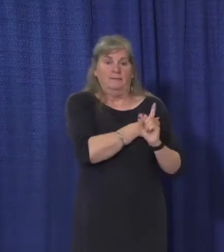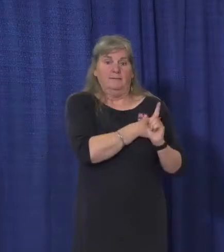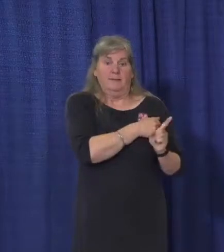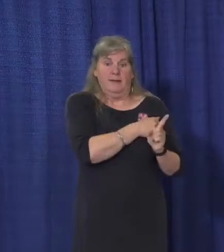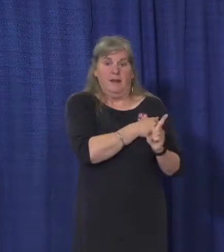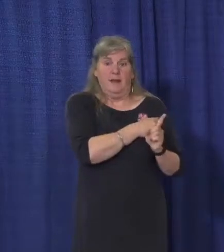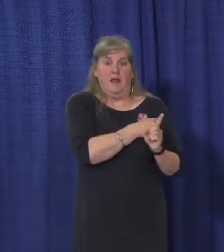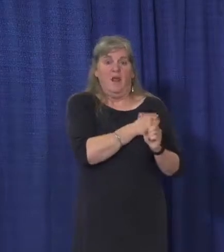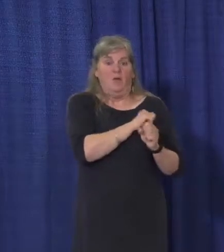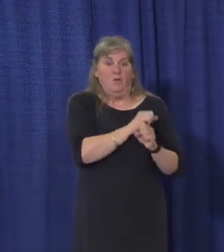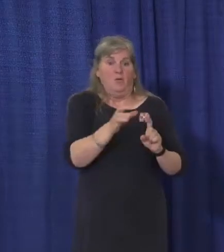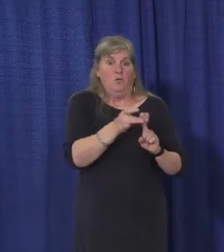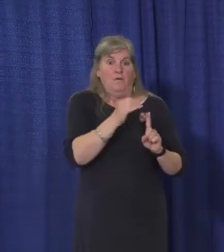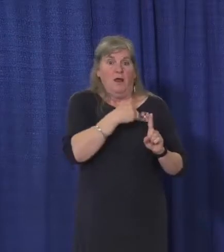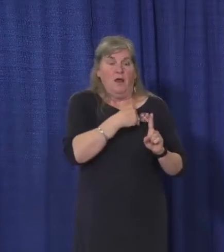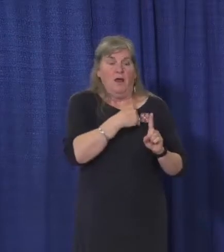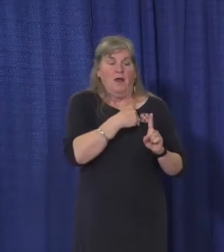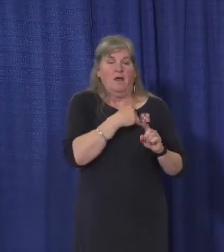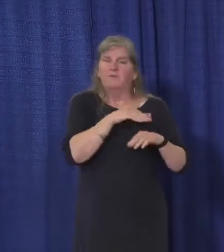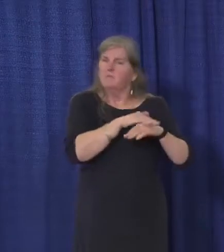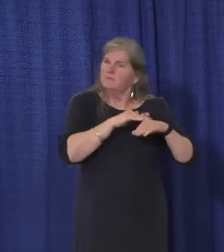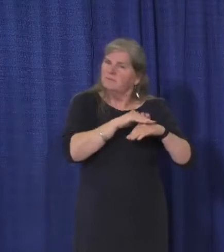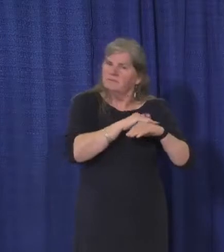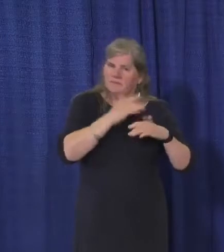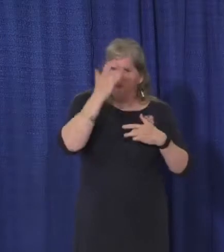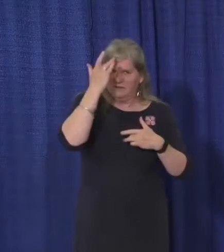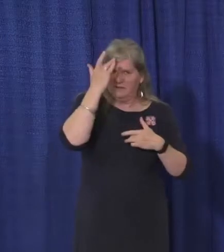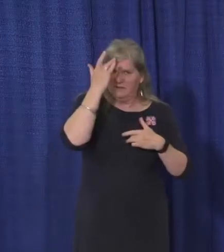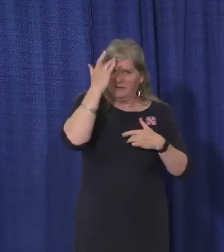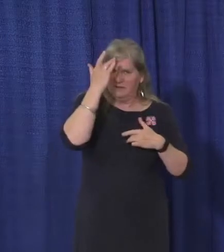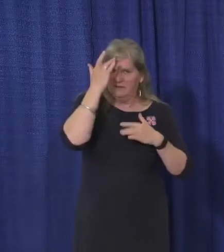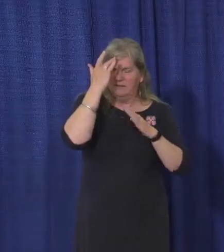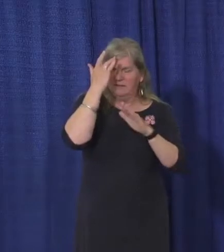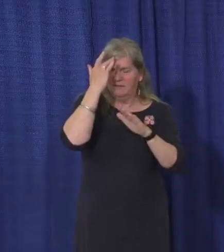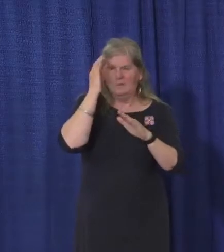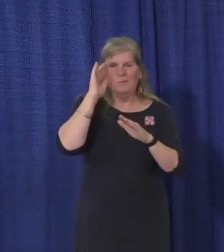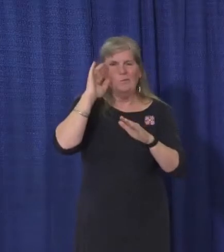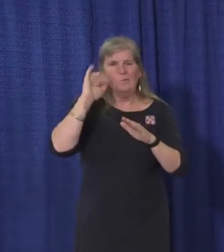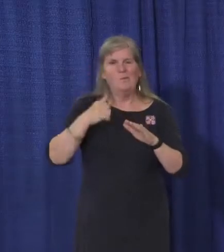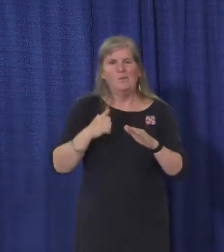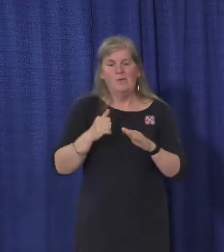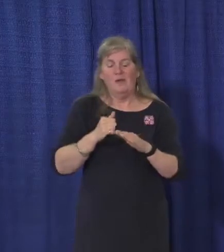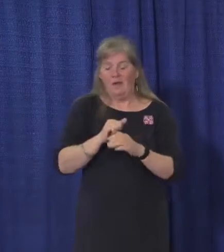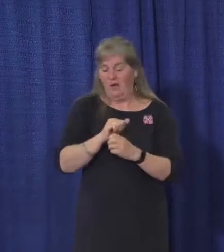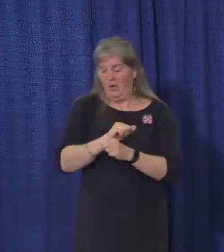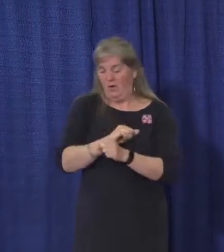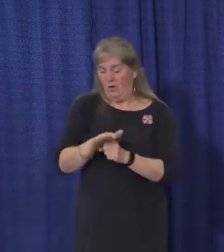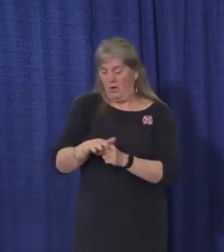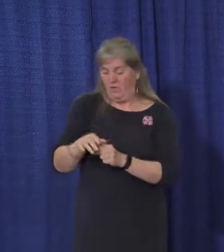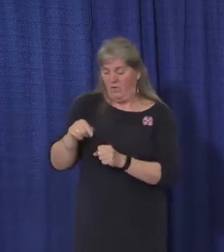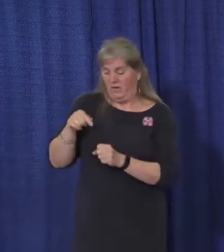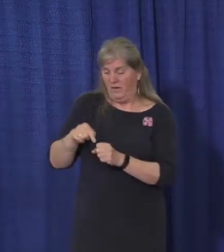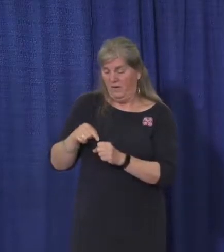The cases have had very mild infection. Remounting house but it is demonstrating the stark